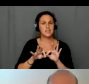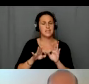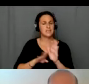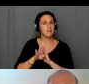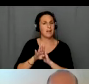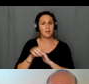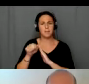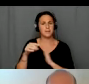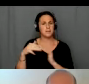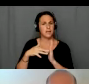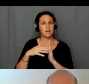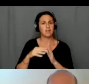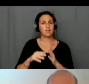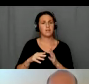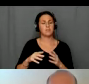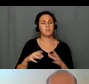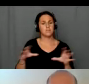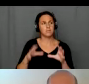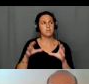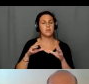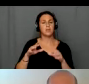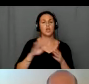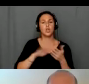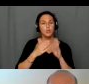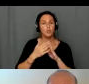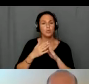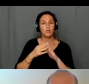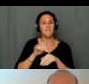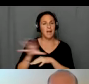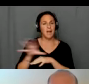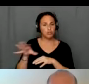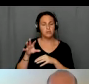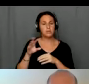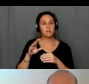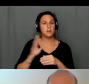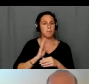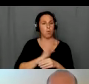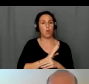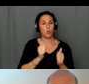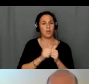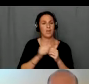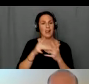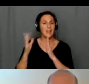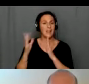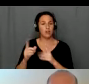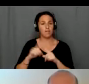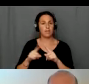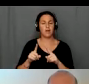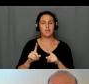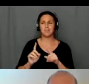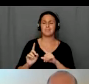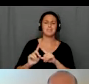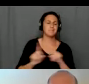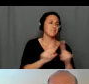community advisory board with leaders from dozens of farmworker serving organizations